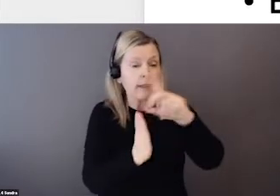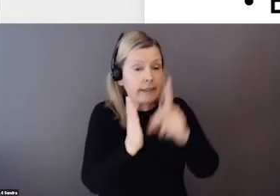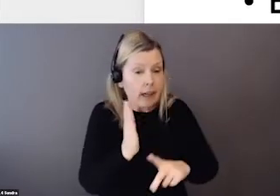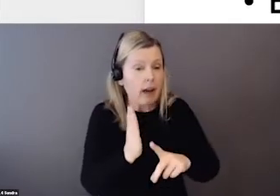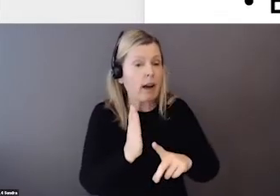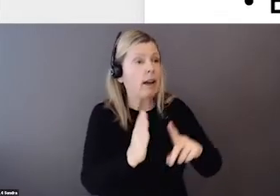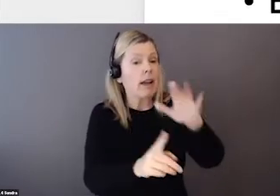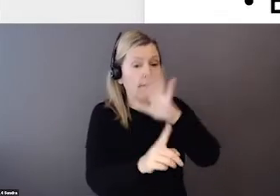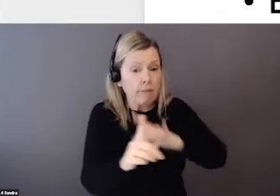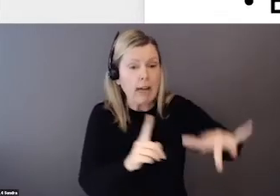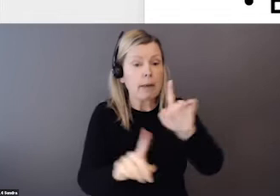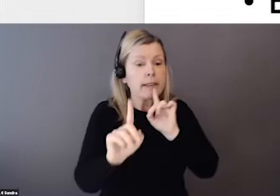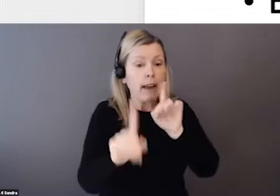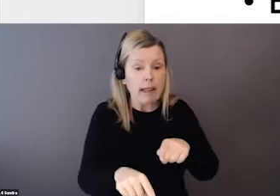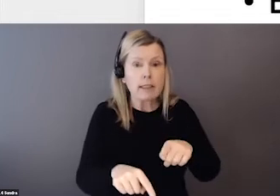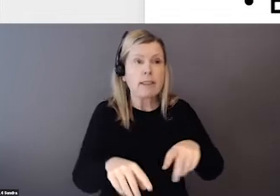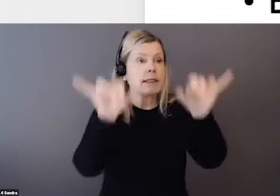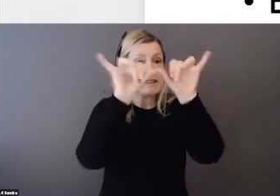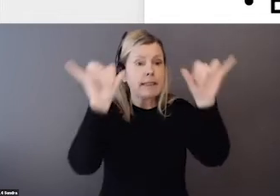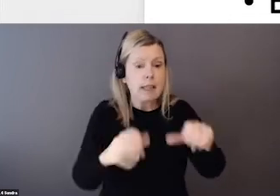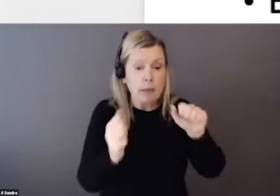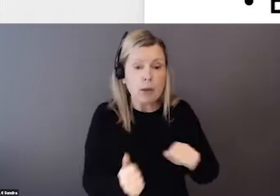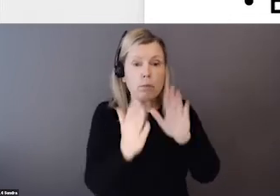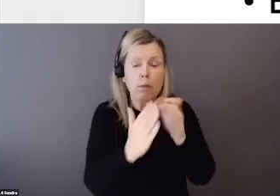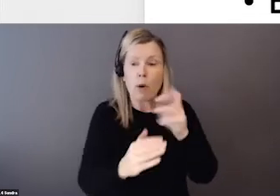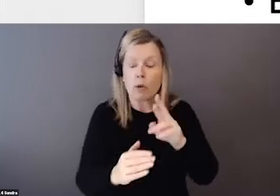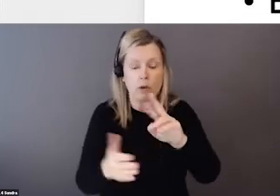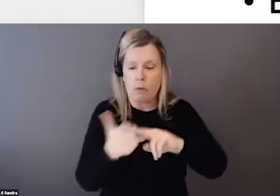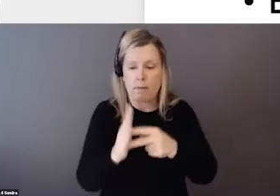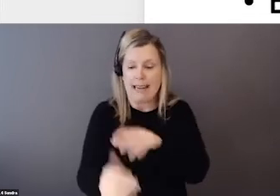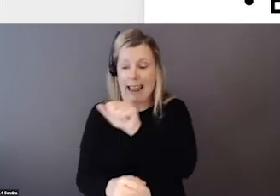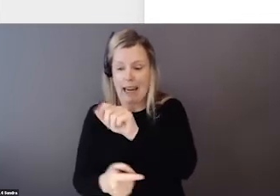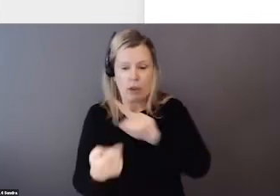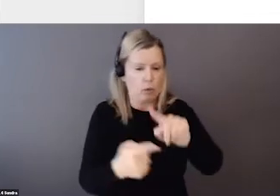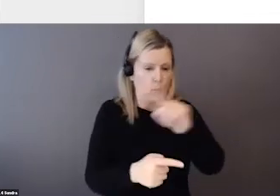or the overarching employment life cycle beyond hiring and onboarding.